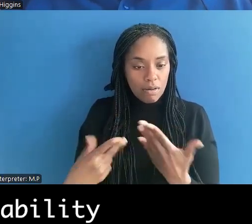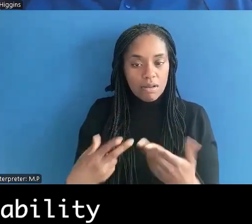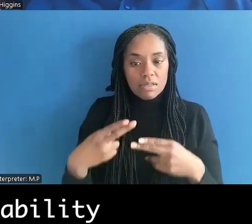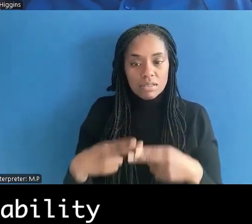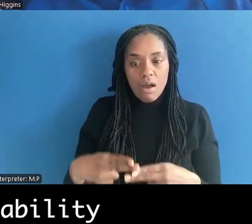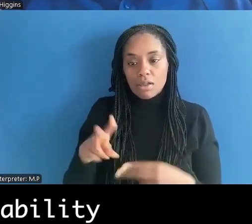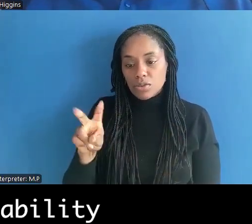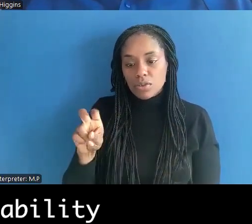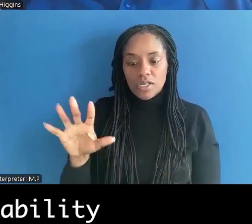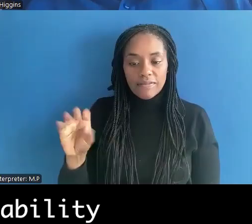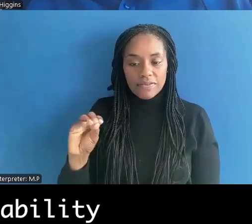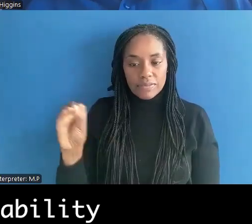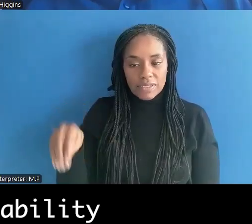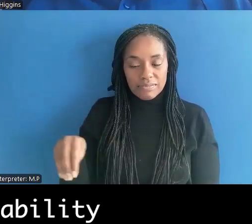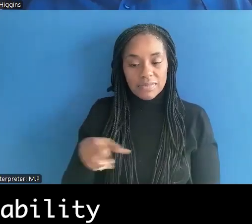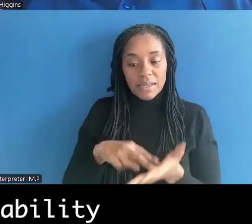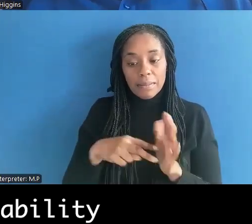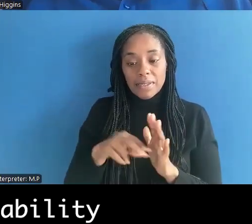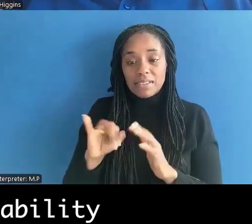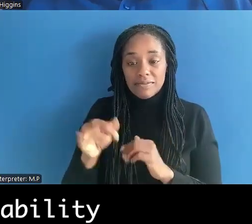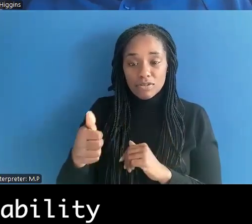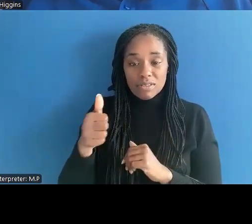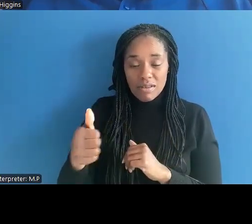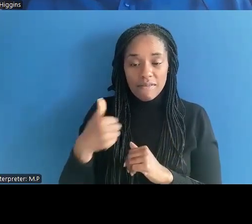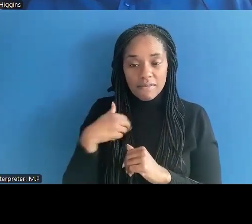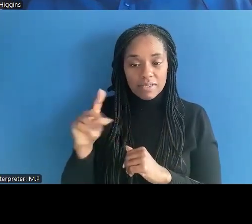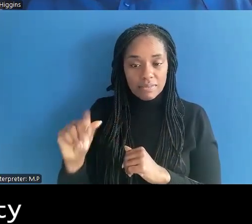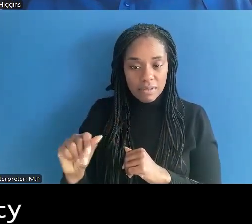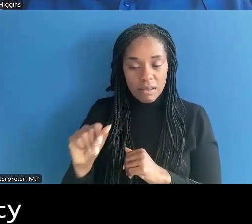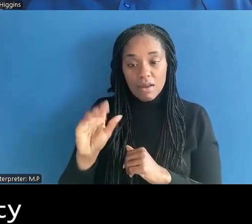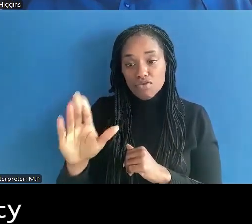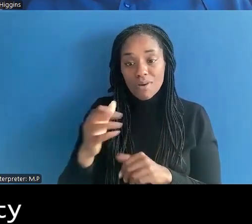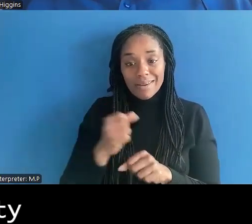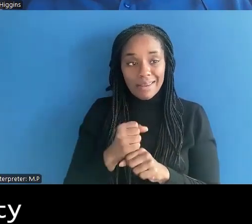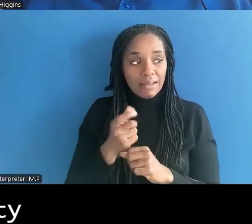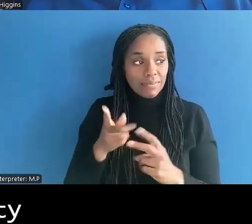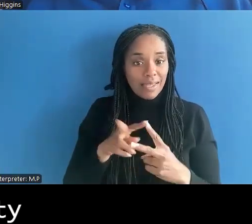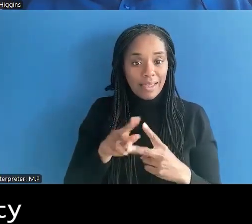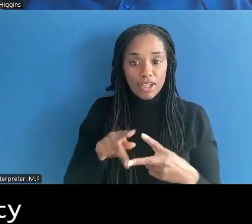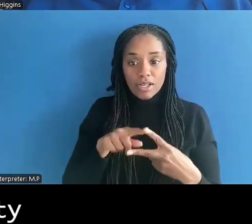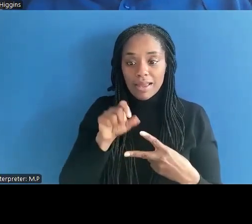So if you're a person with a disability who is receiving, either Supplemental Security Income or Social Security